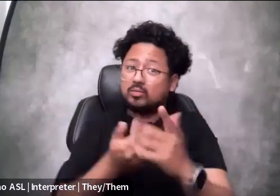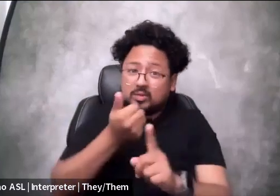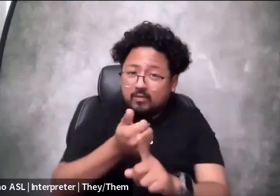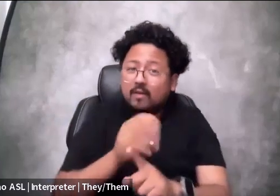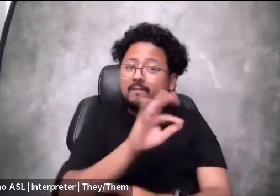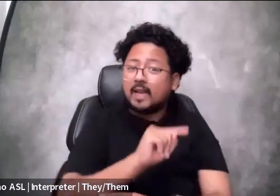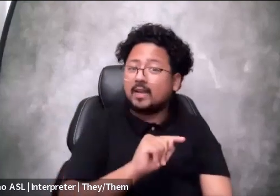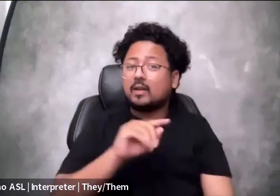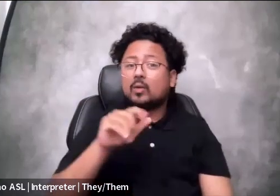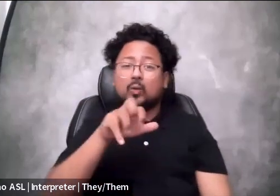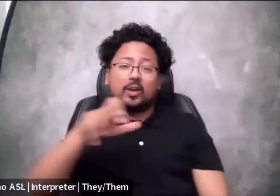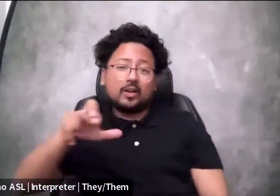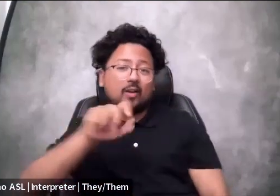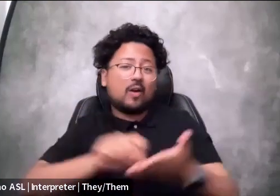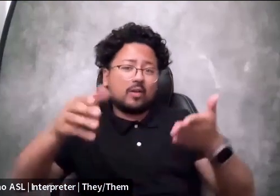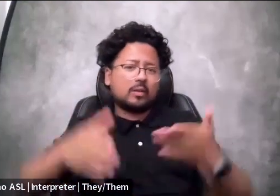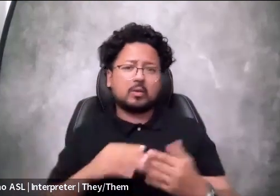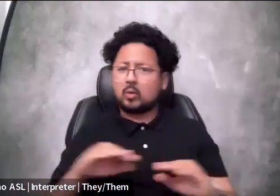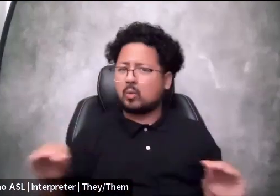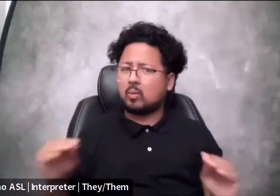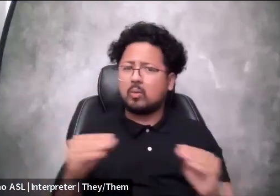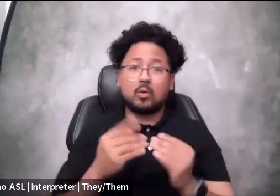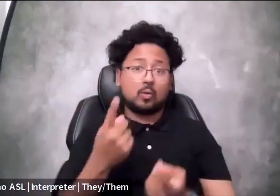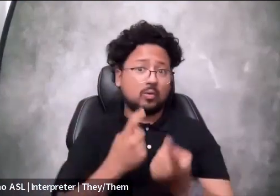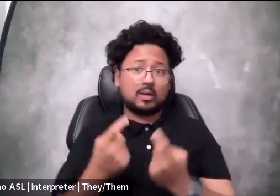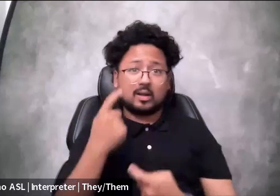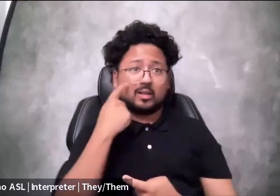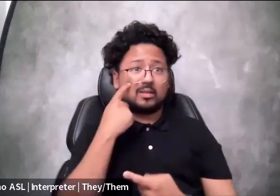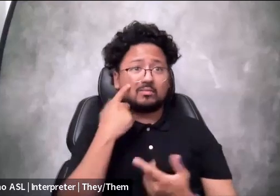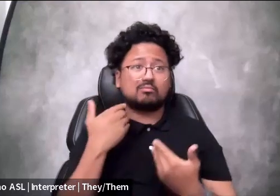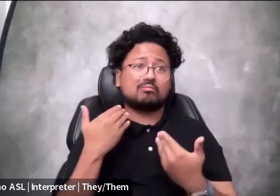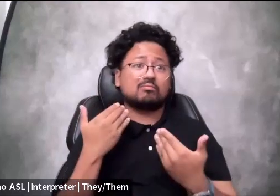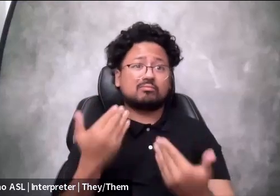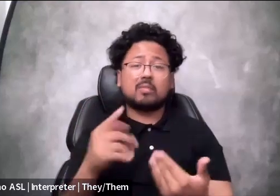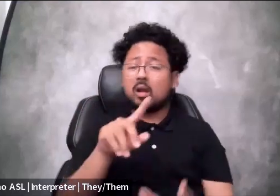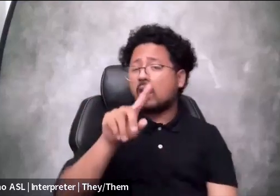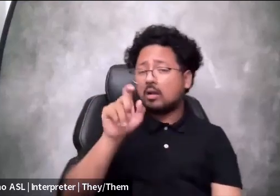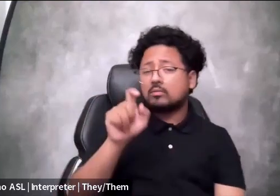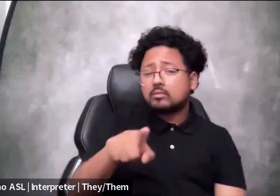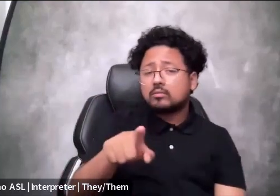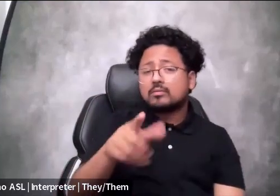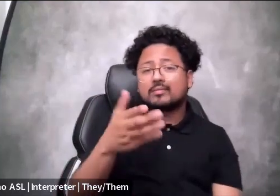It looks like we don't have any more questions from the chat, so I'll just go ahead and ask you our final question.